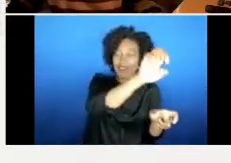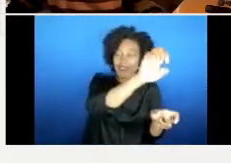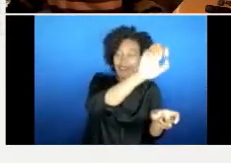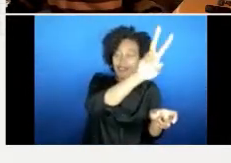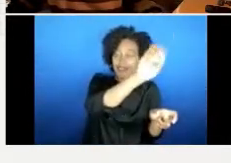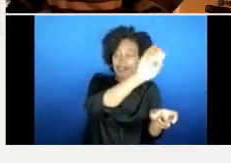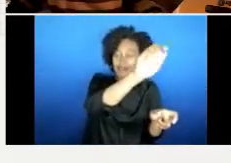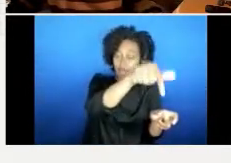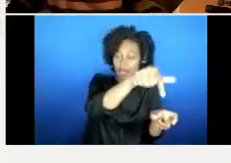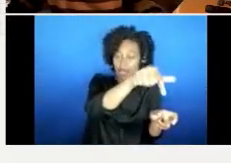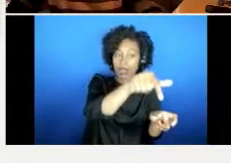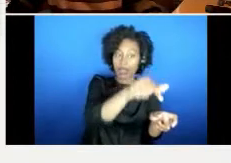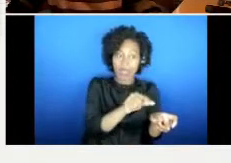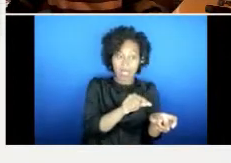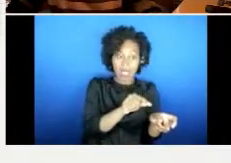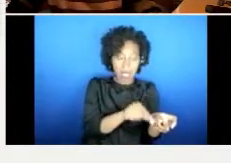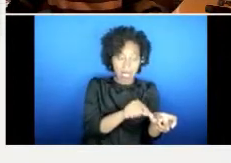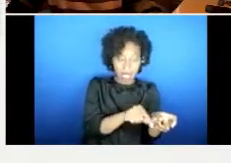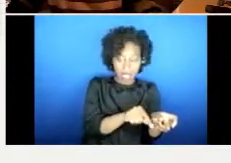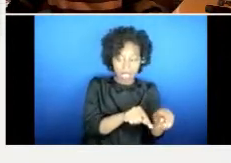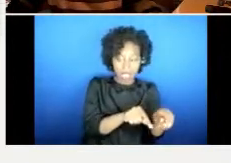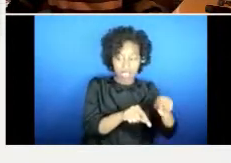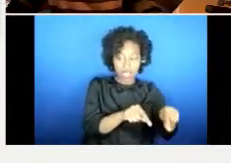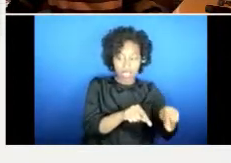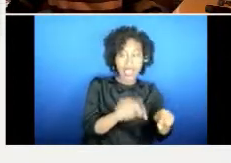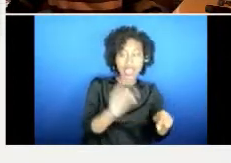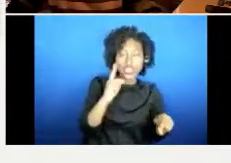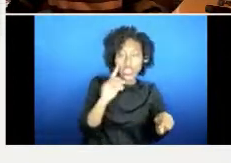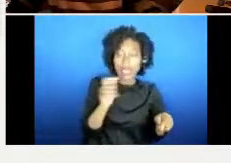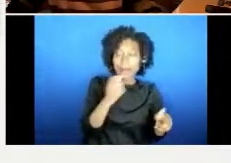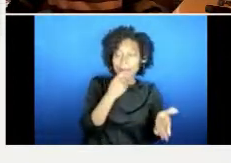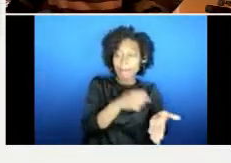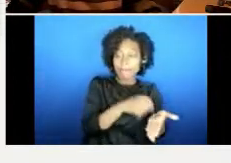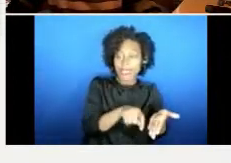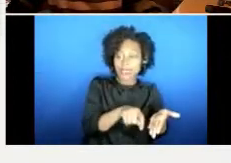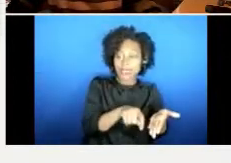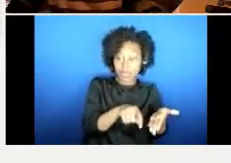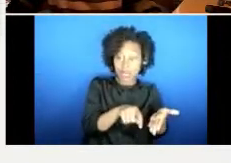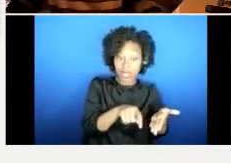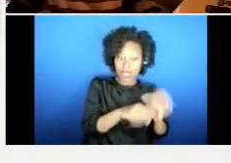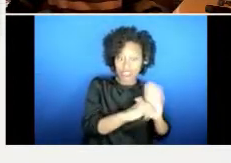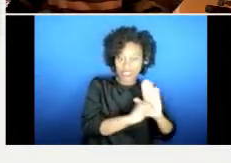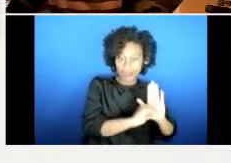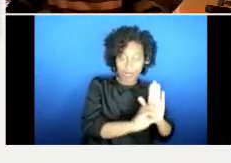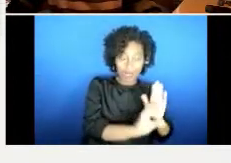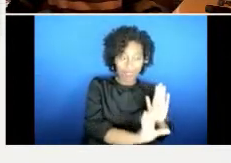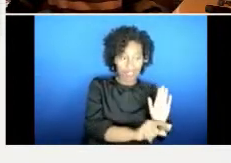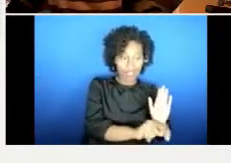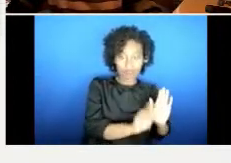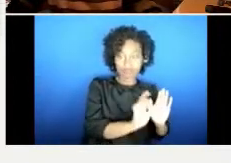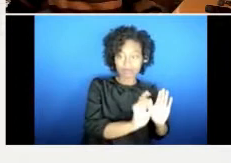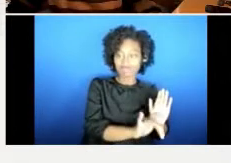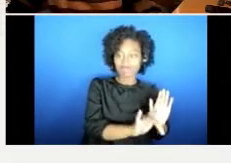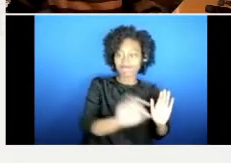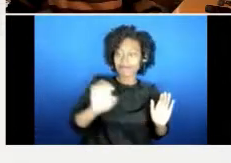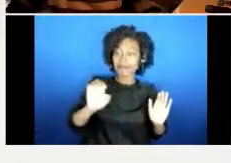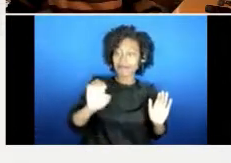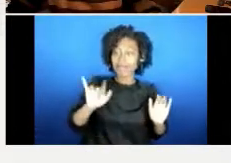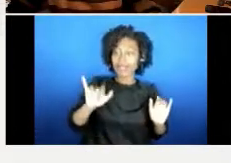see a pencil icon. That pencil icon gives you editing functions, so click there.